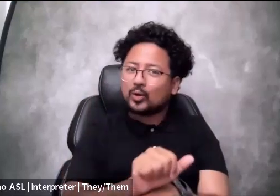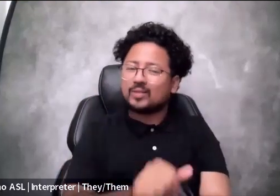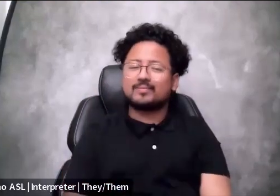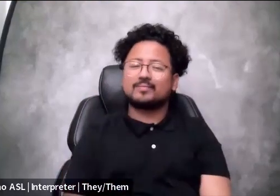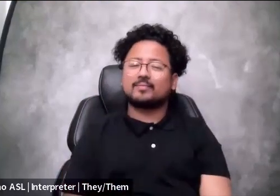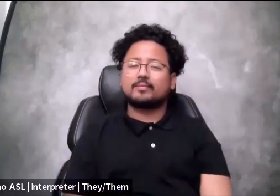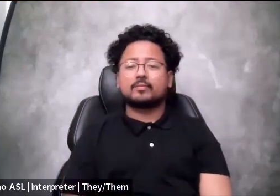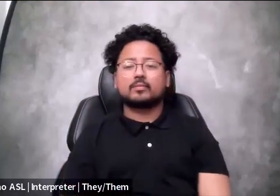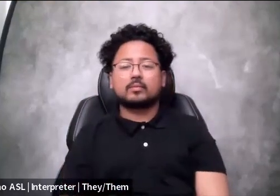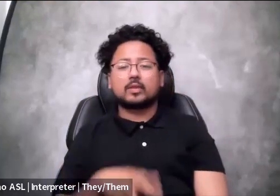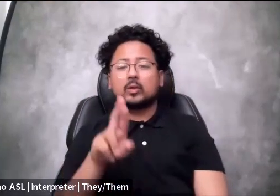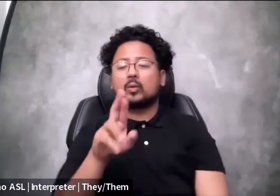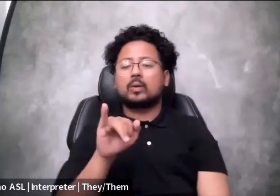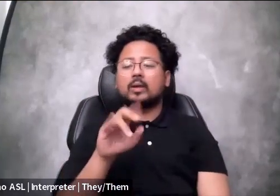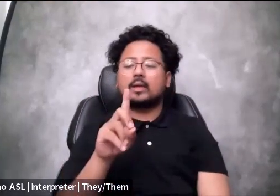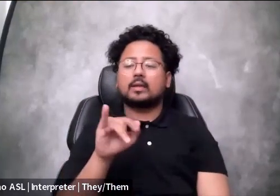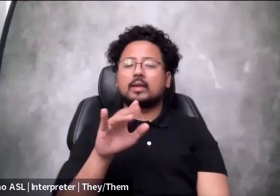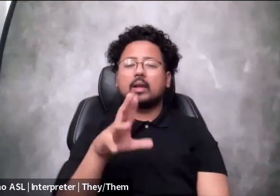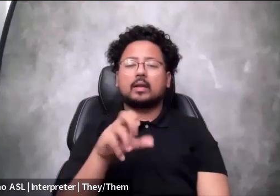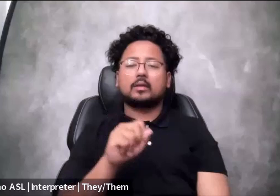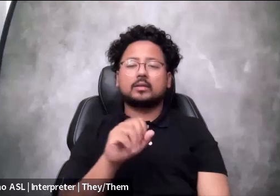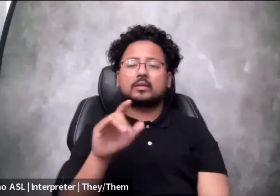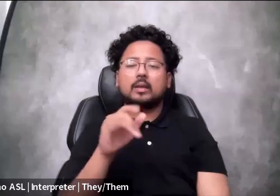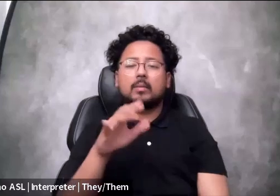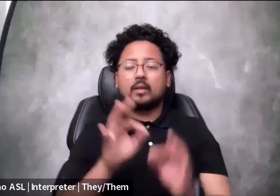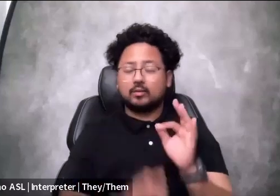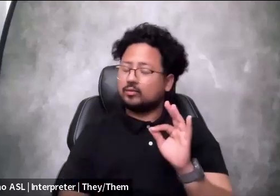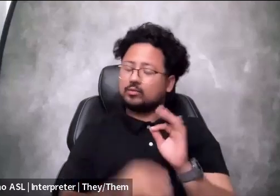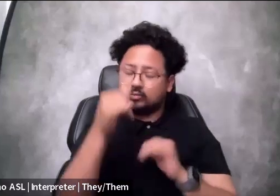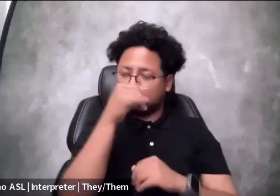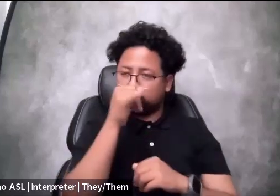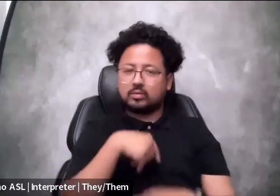Ridiculously simple. It's alexgino.com, A-L-E-X-G-I-N-O.com.